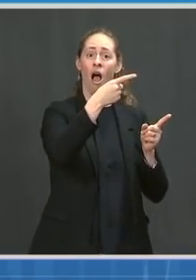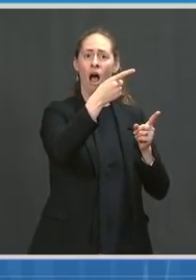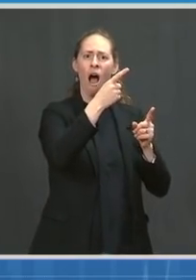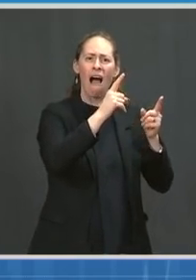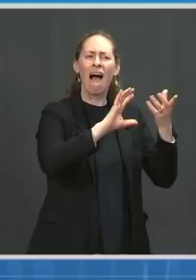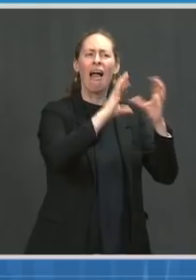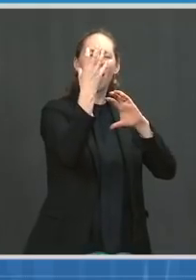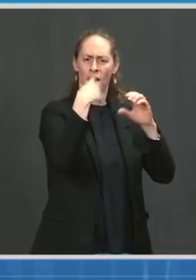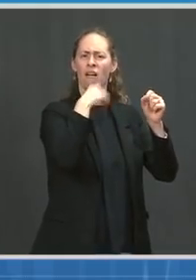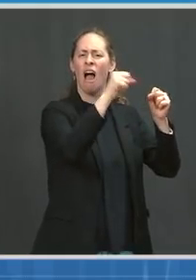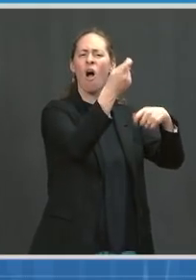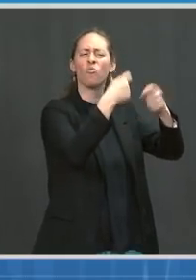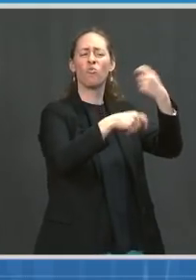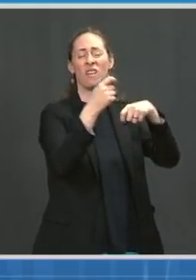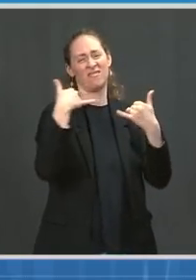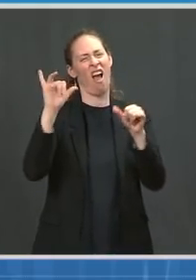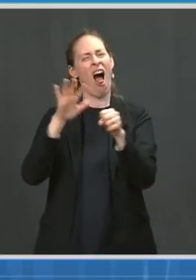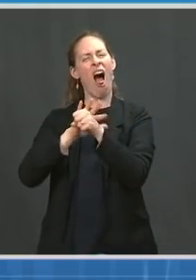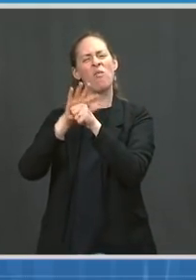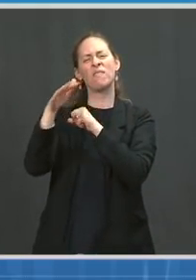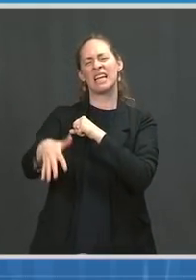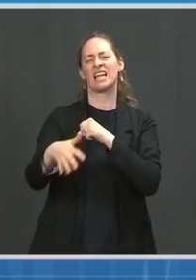And that's happening, as we speak, throughout the country.